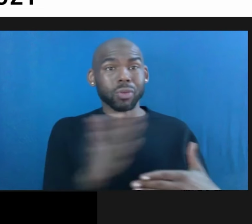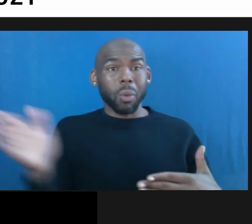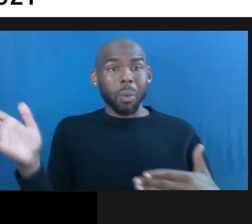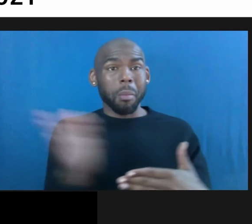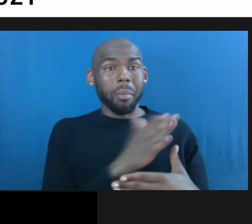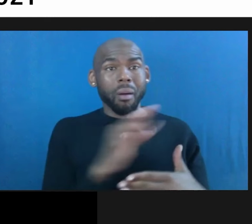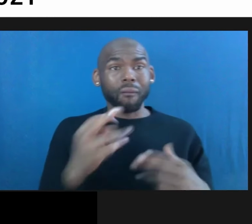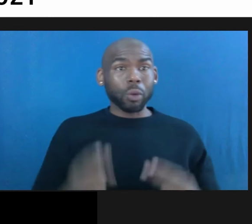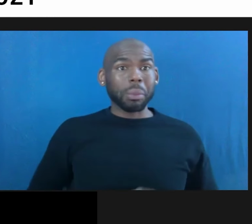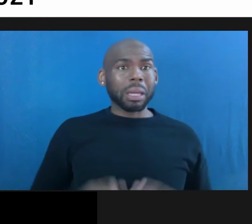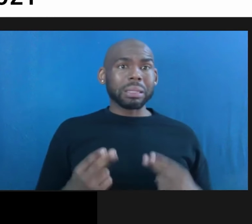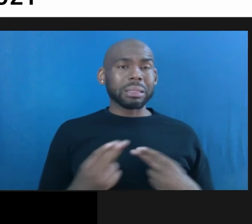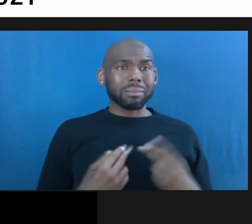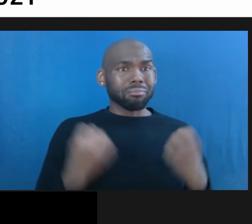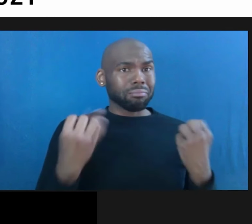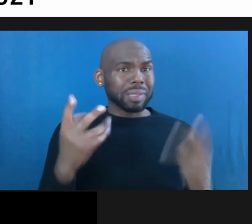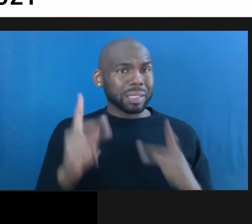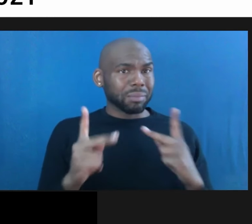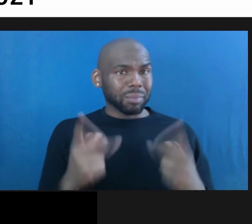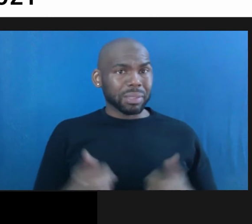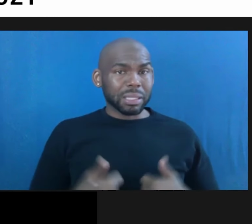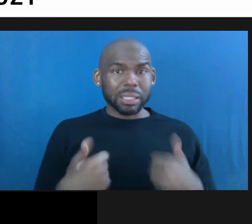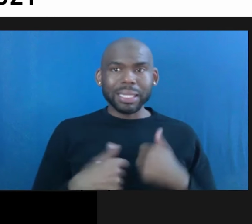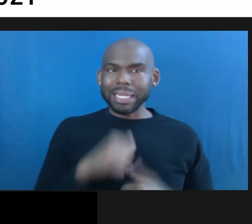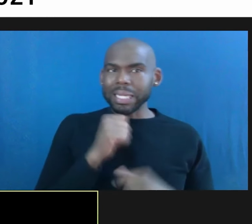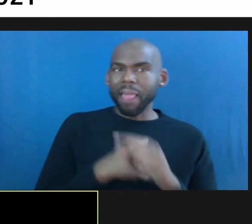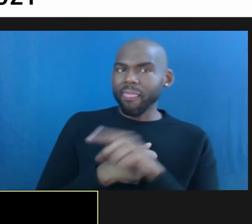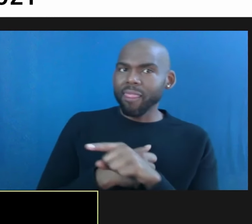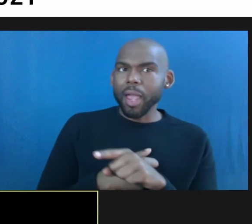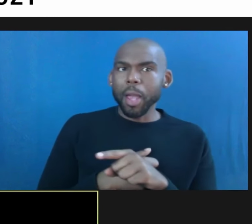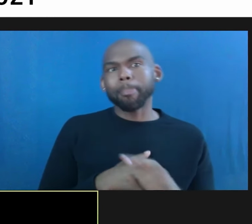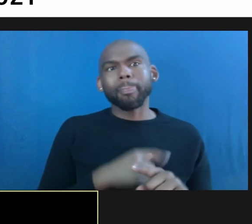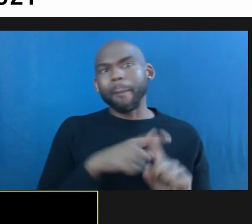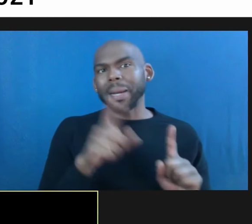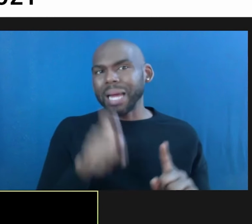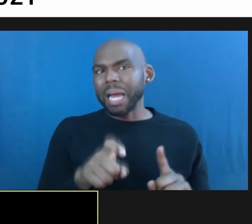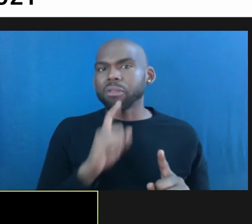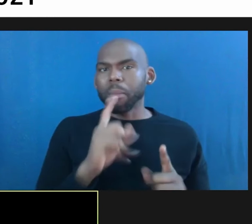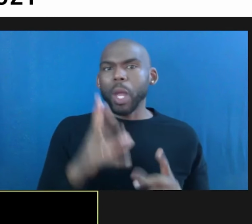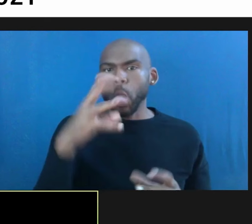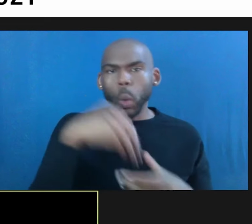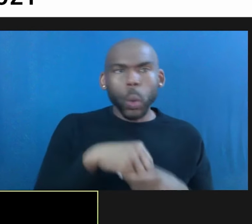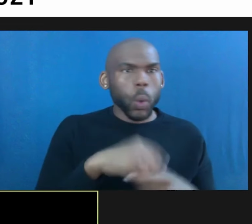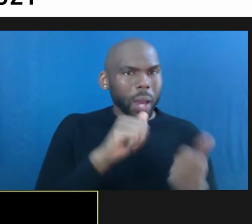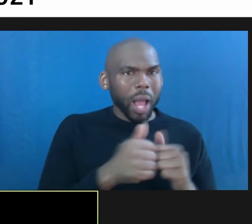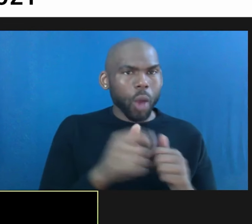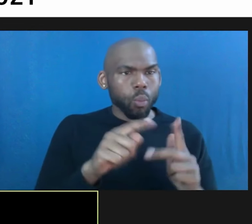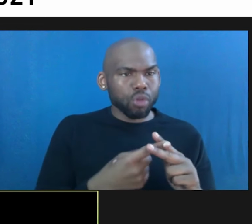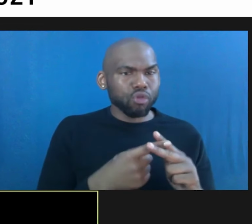So it's not a problem, it's a difference, and that needs to be heavily included in our systems and how we set up structures.